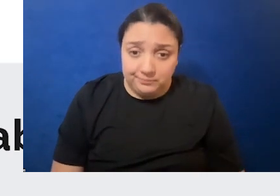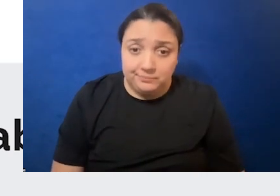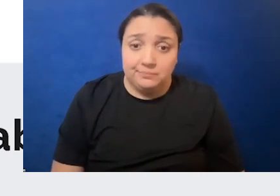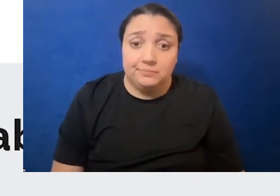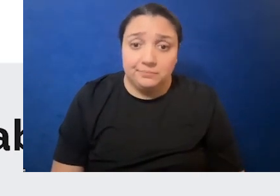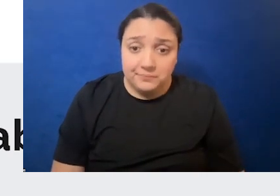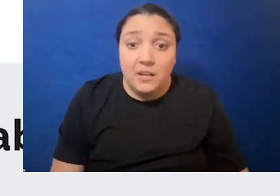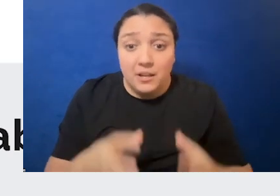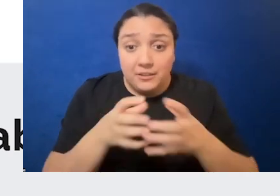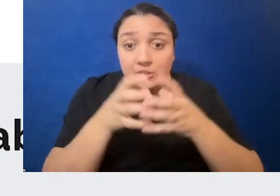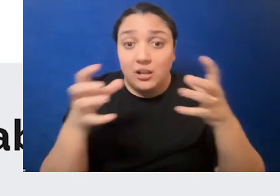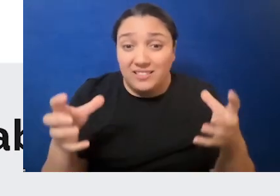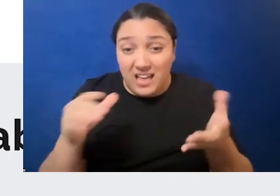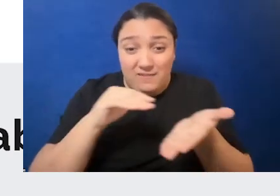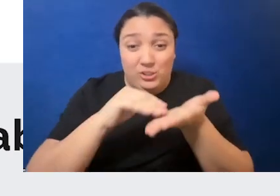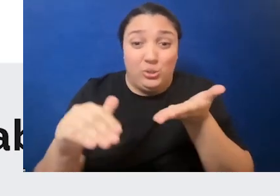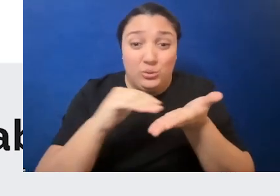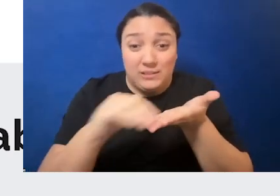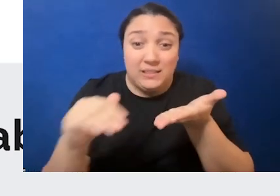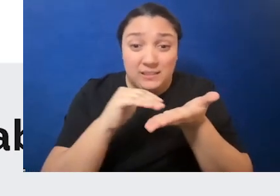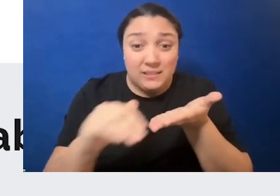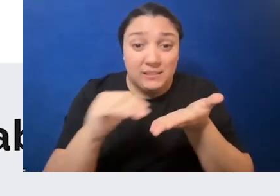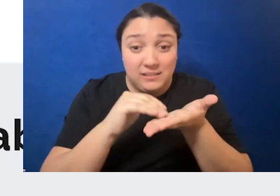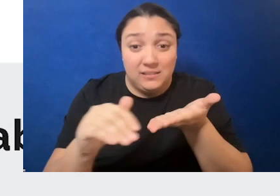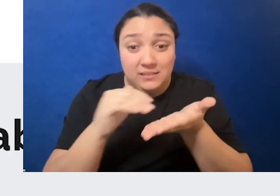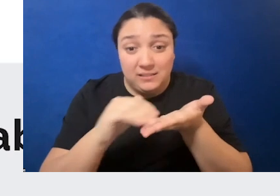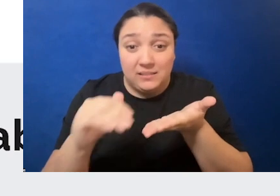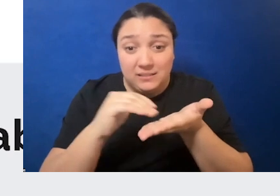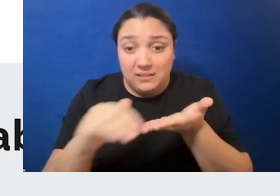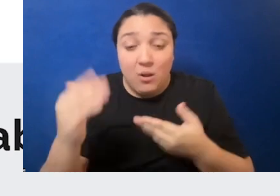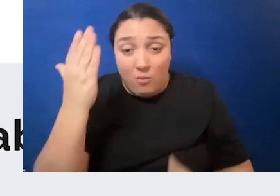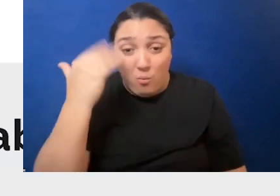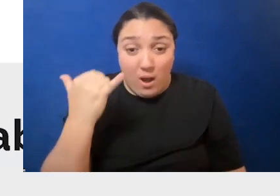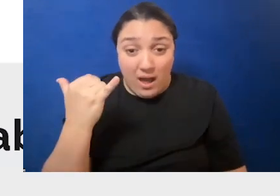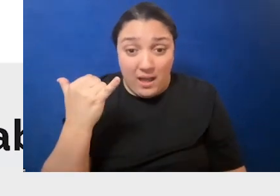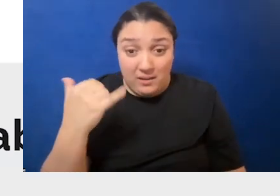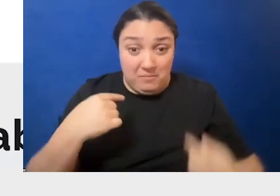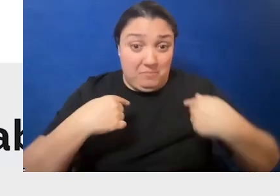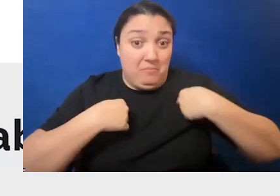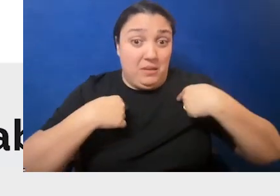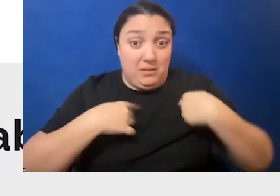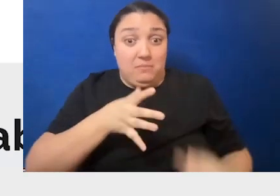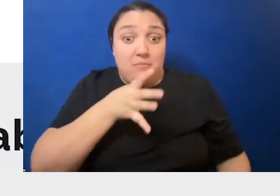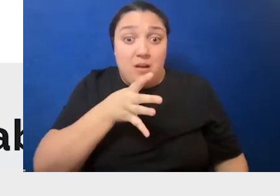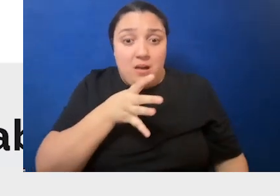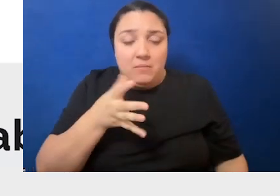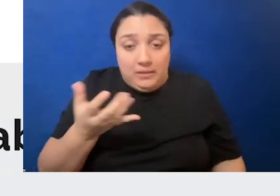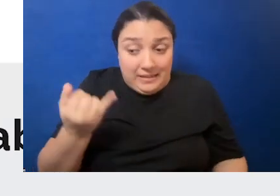THERE IS A LOT OF EXCUSES BY PARENTS TOO, BECAUSE AS A PARENT MYSELF, IF MY KID IS HAVING A